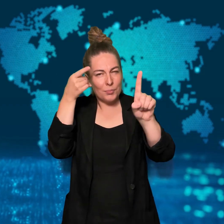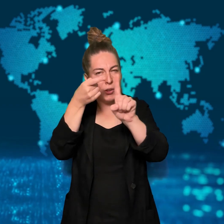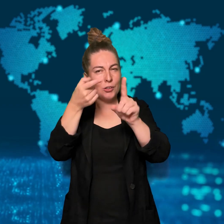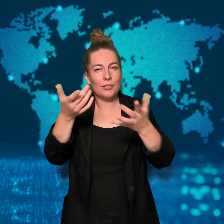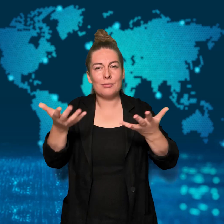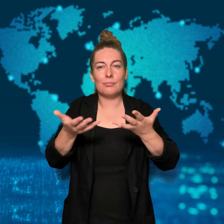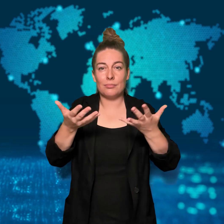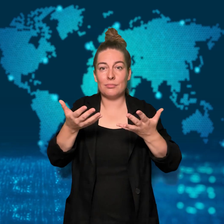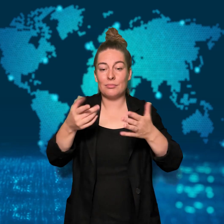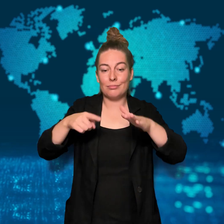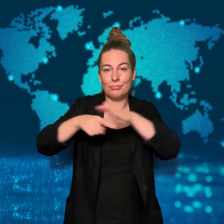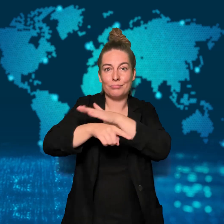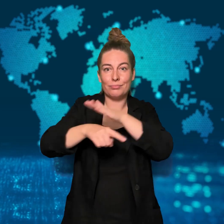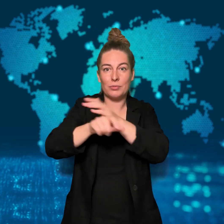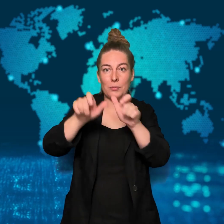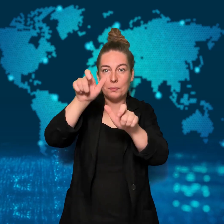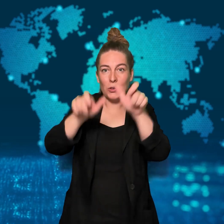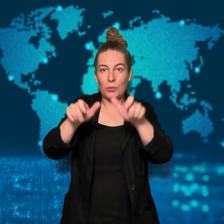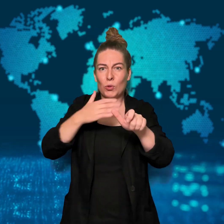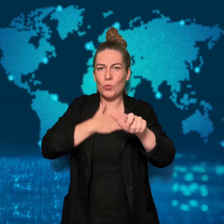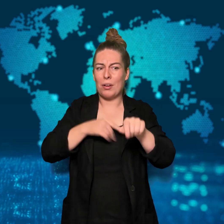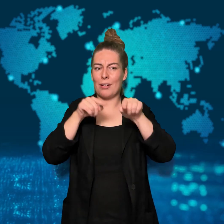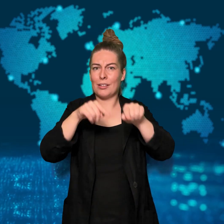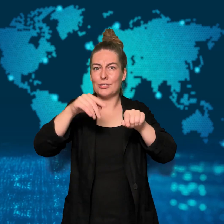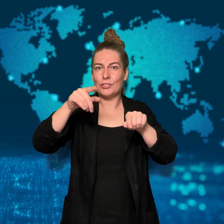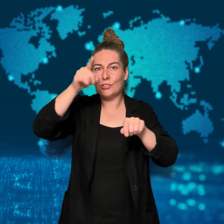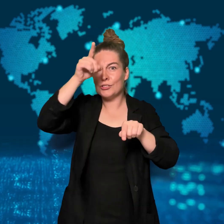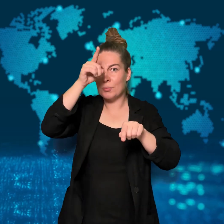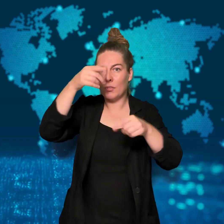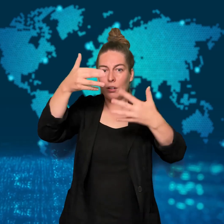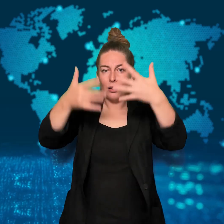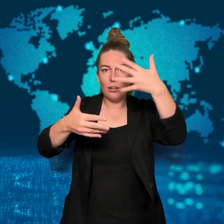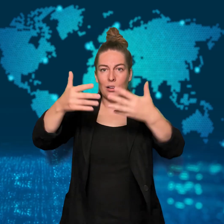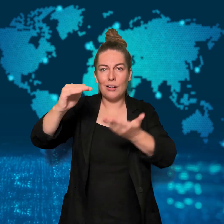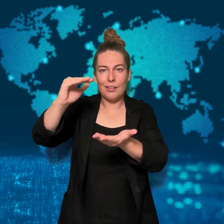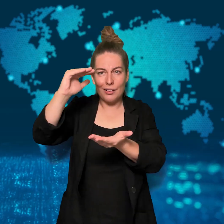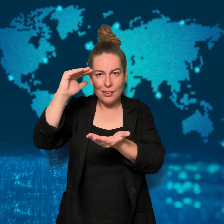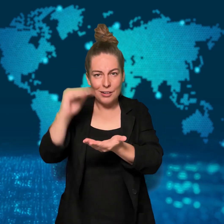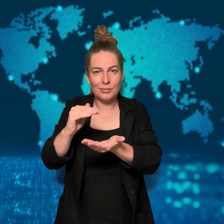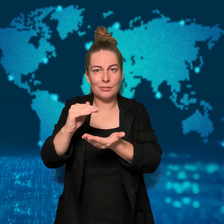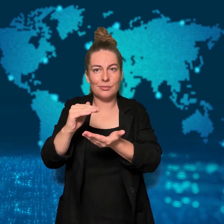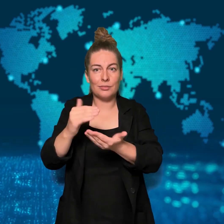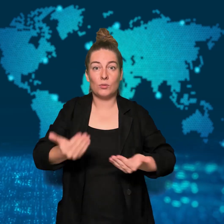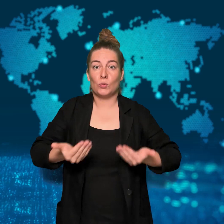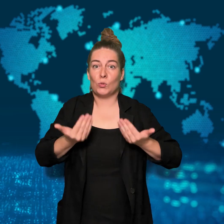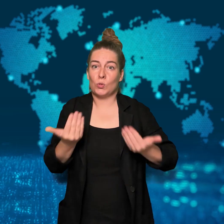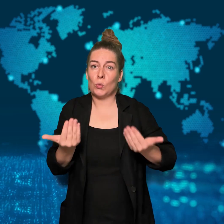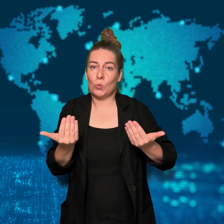Scholz and others want to reduce the number of